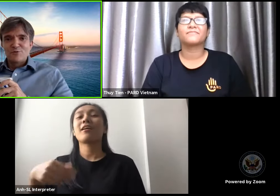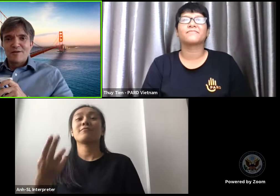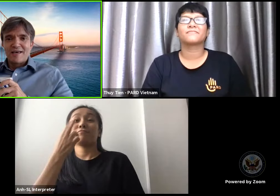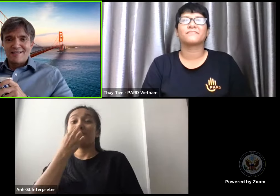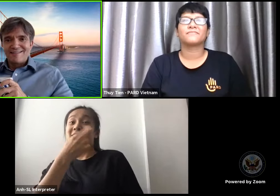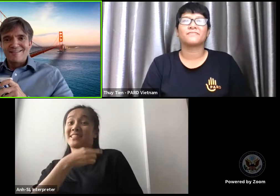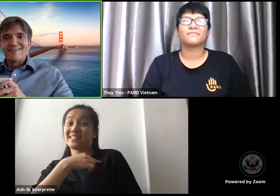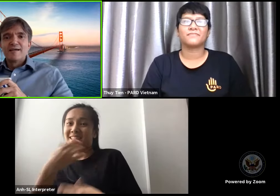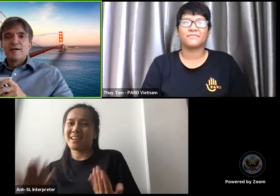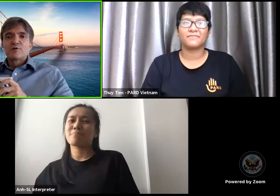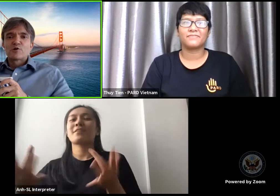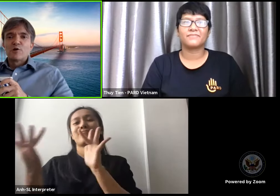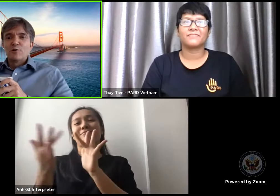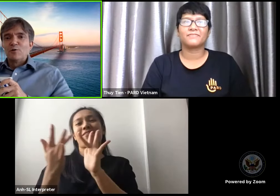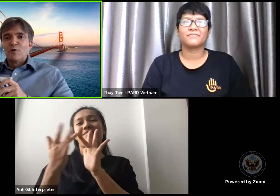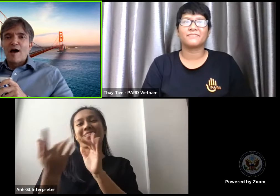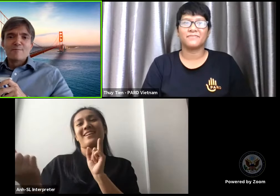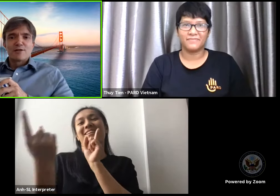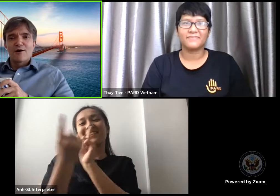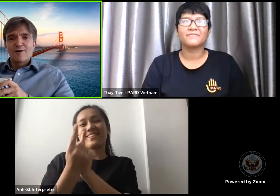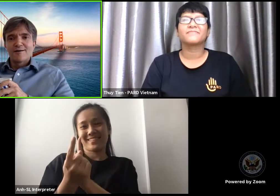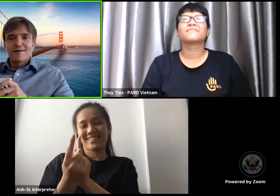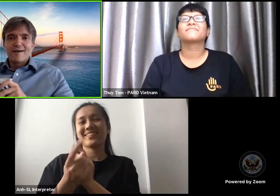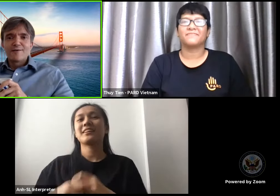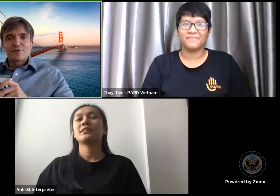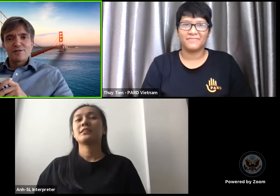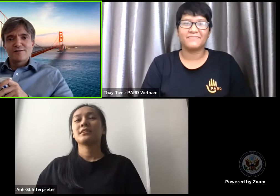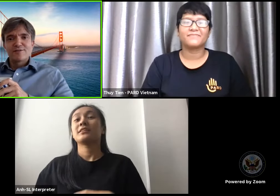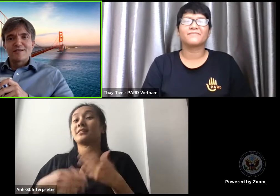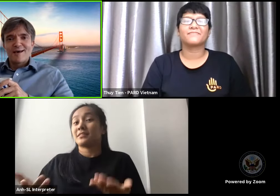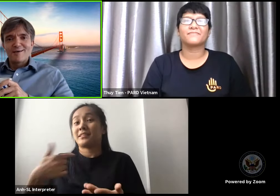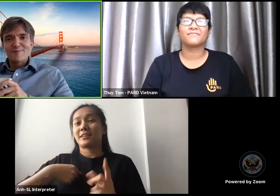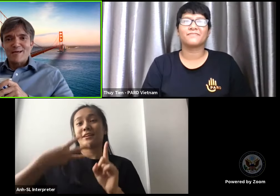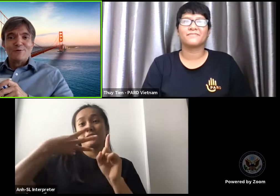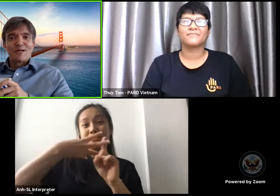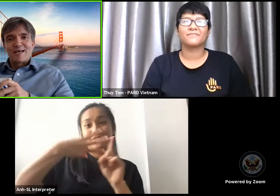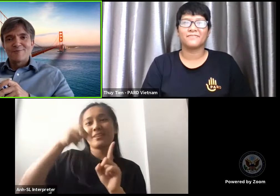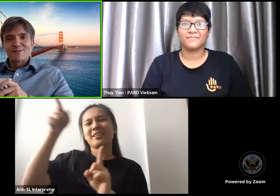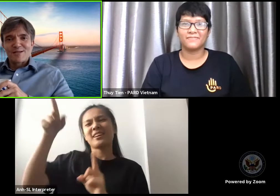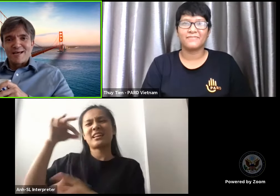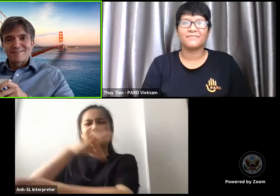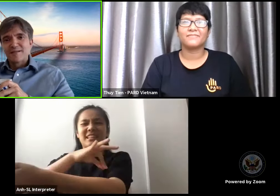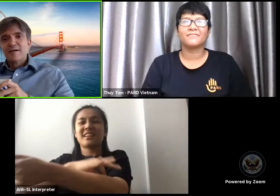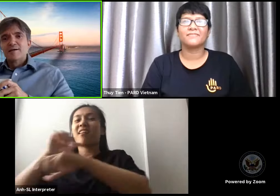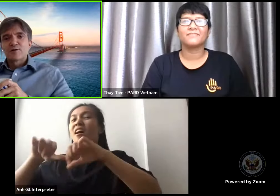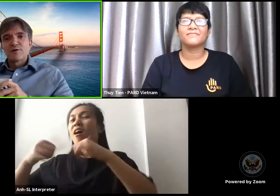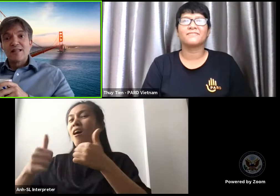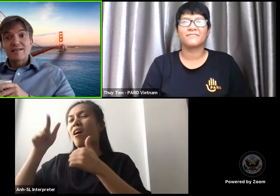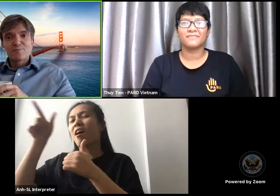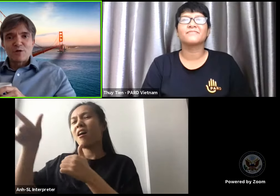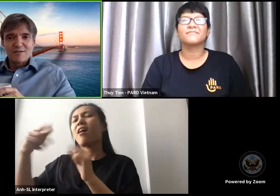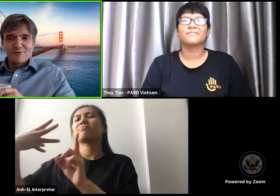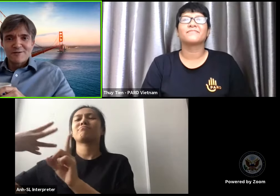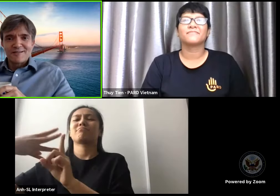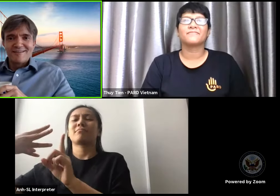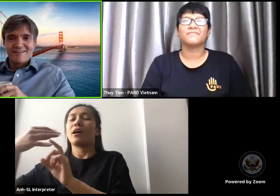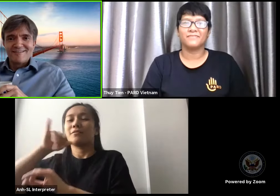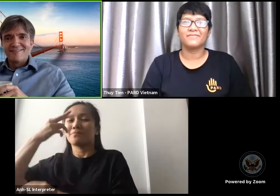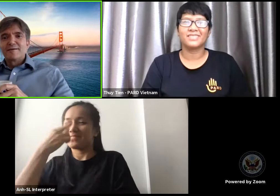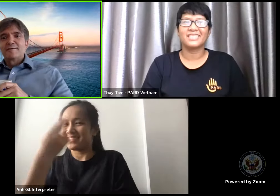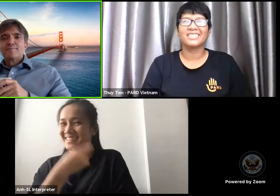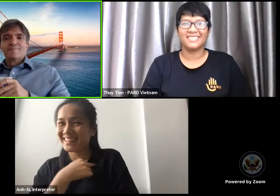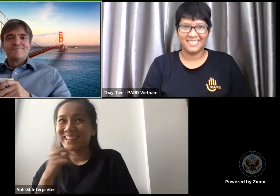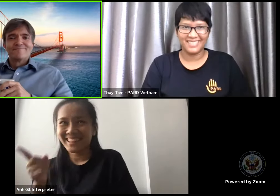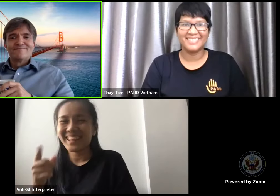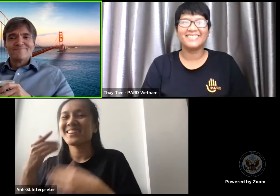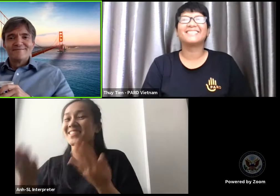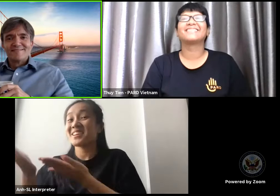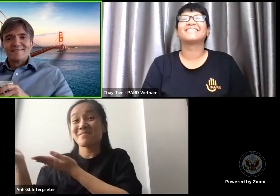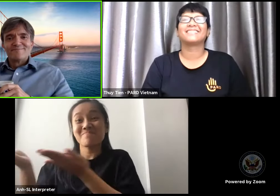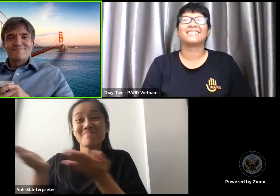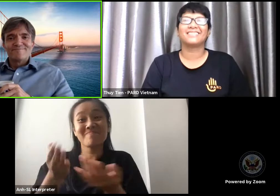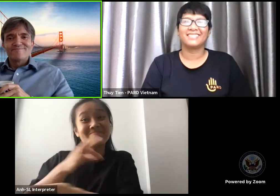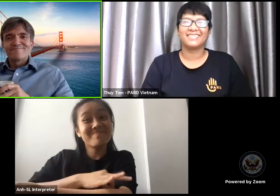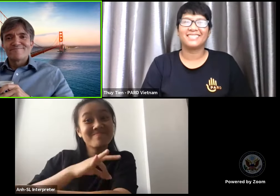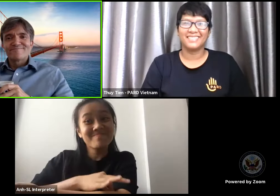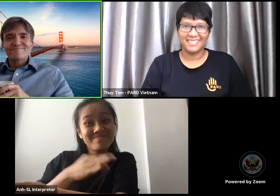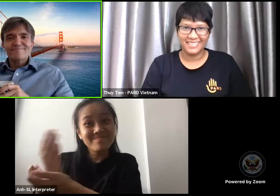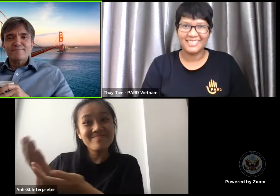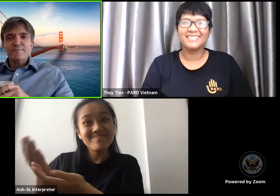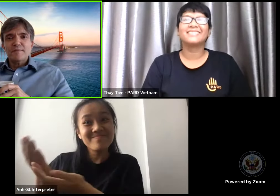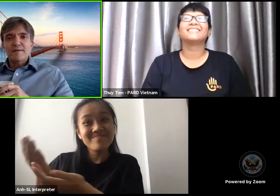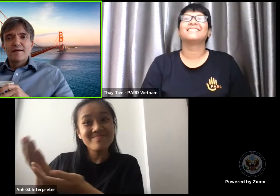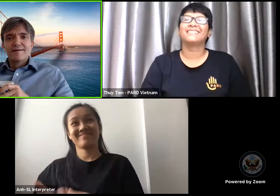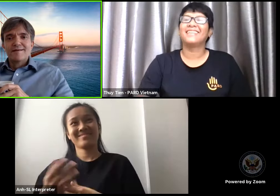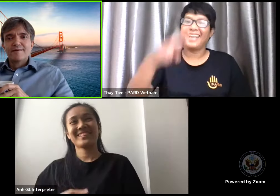today. So, I'm in Jakarta and she's in Vietnam and we're gonna have a chat. So let's bring her in.